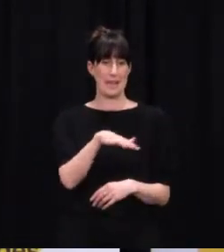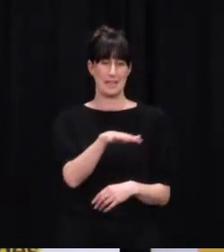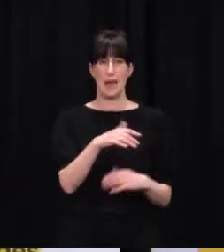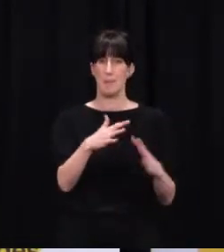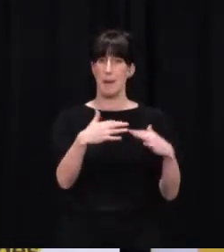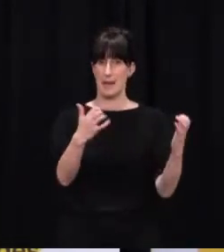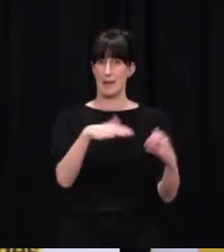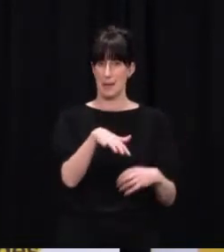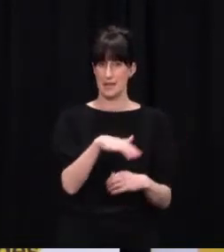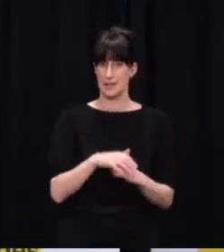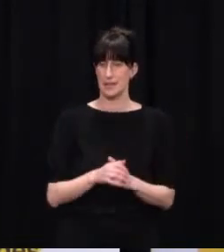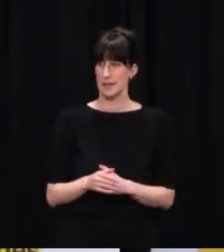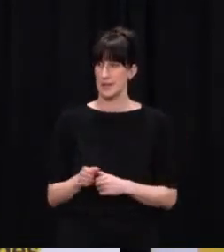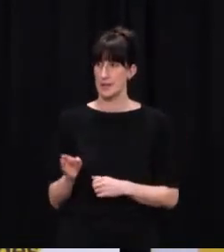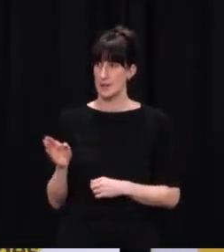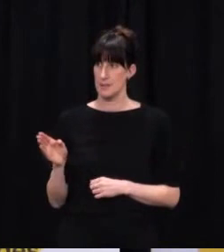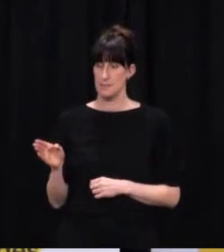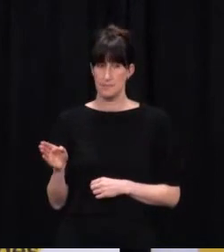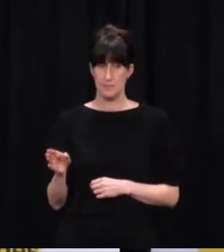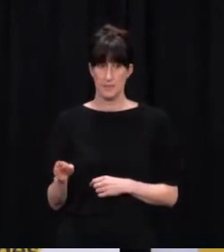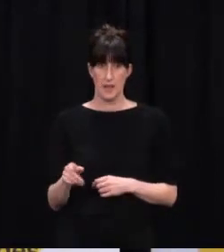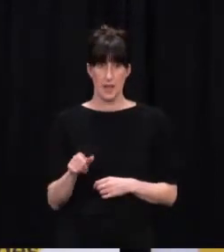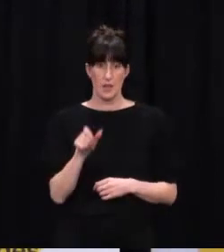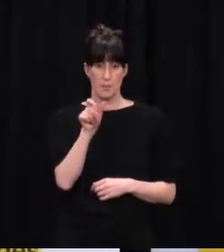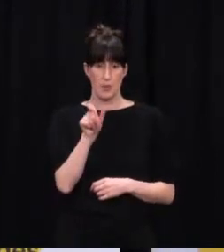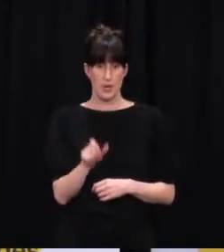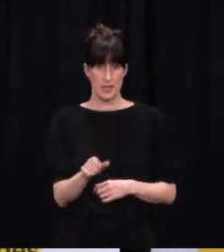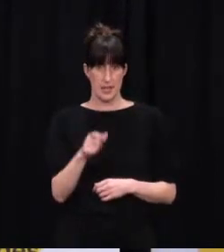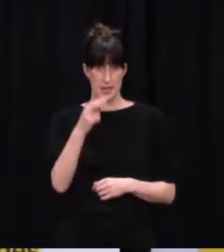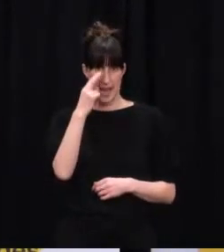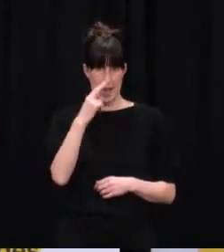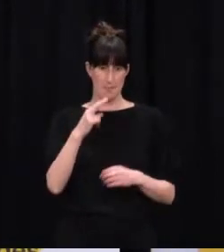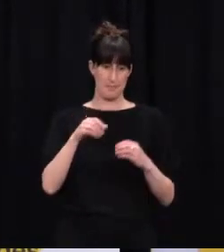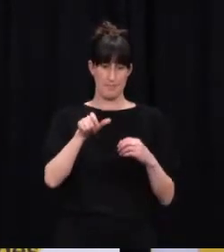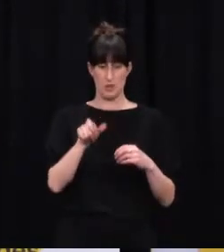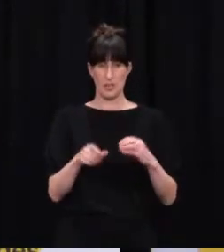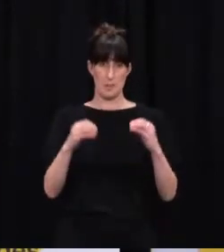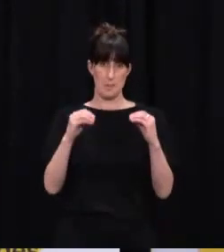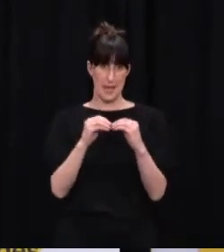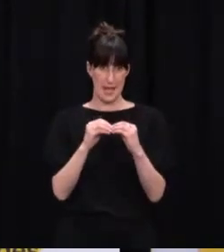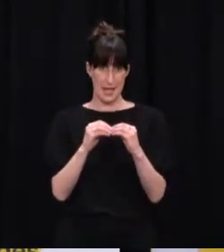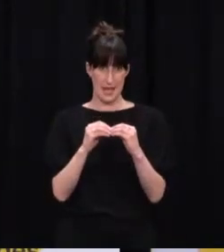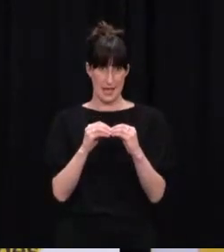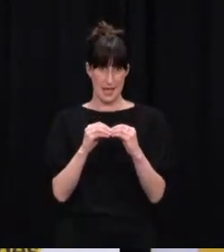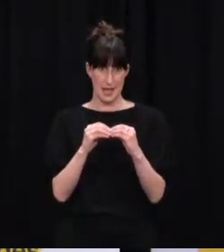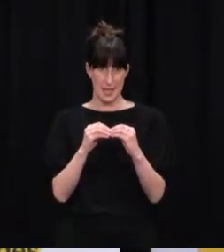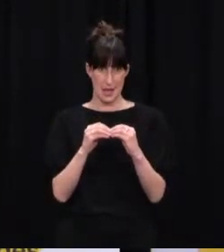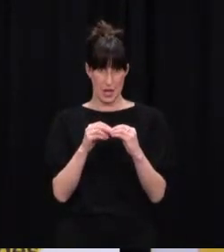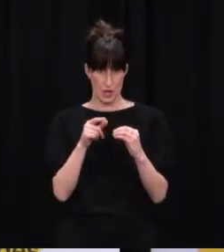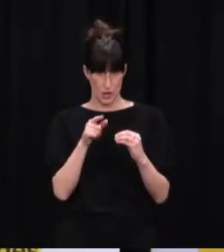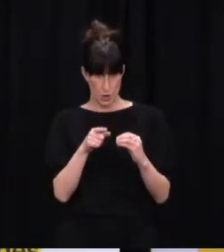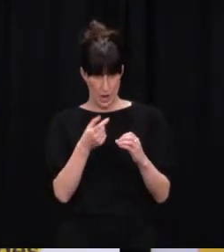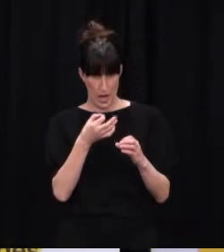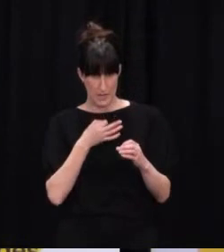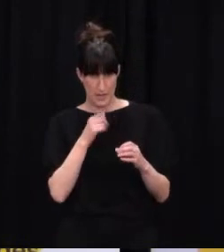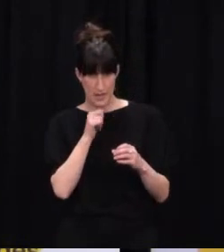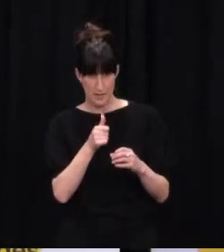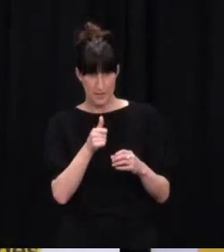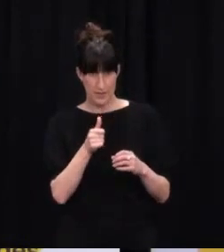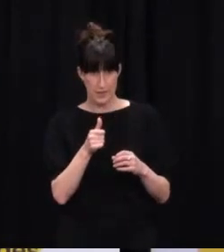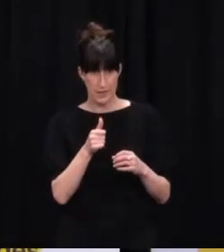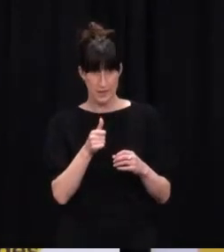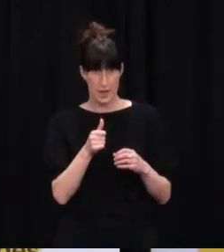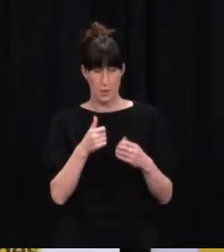not equivalent to our usual